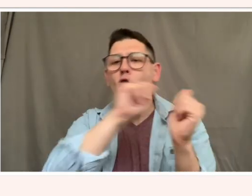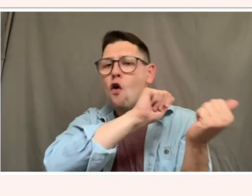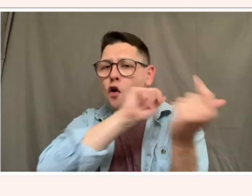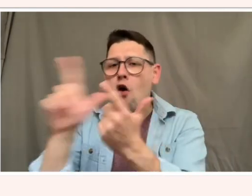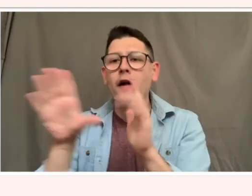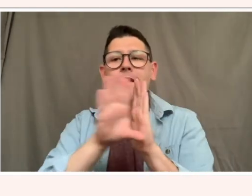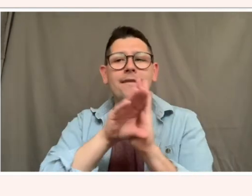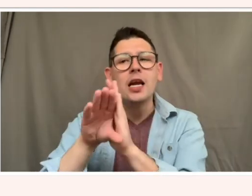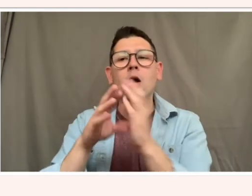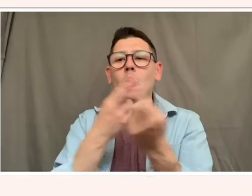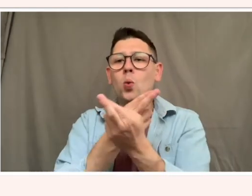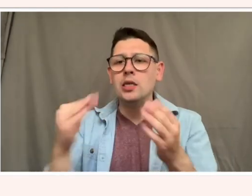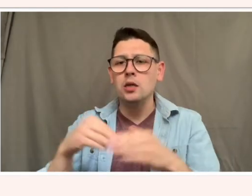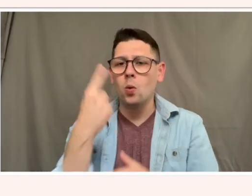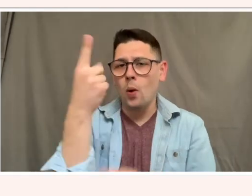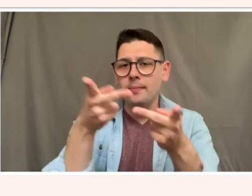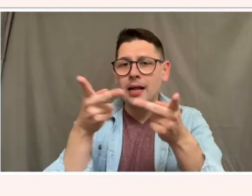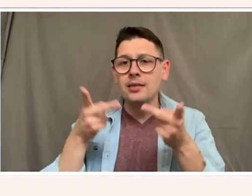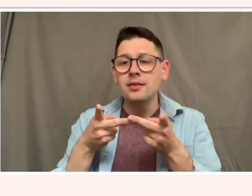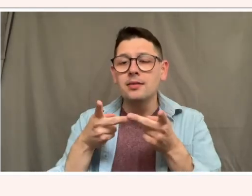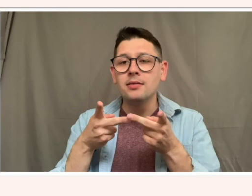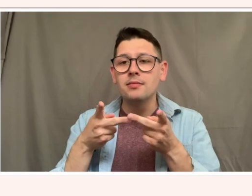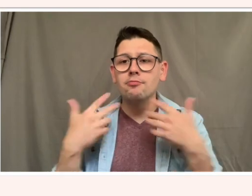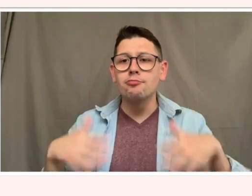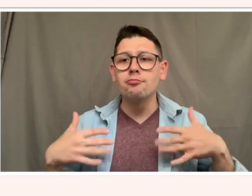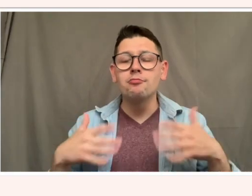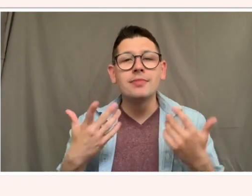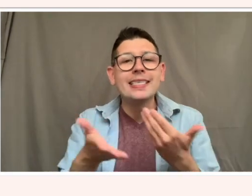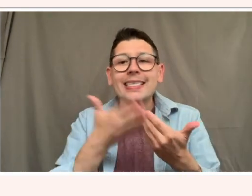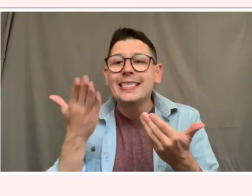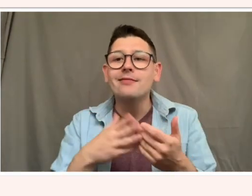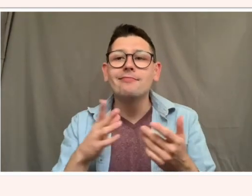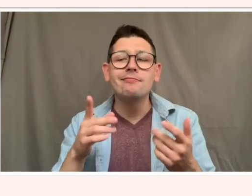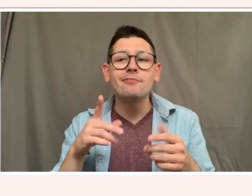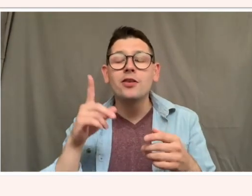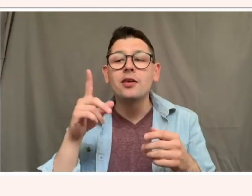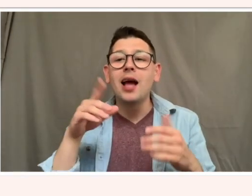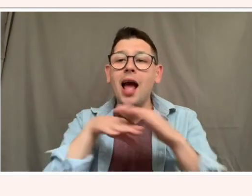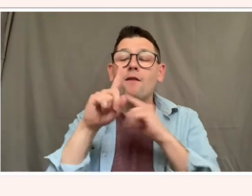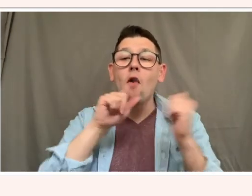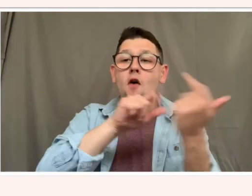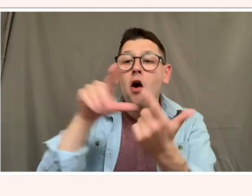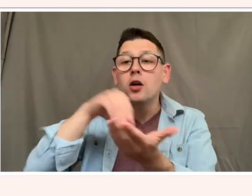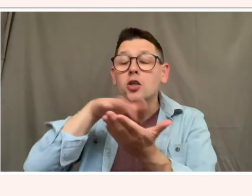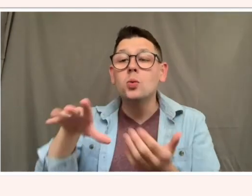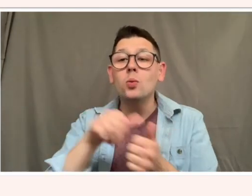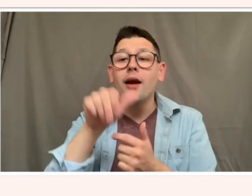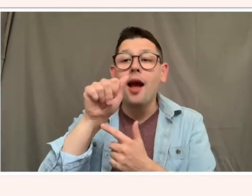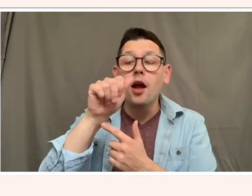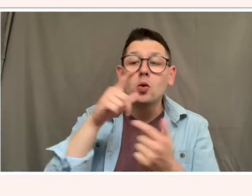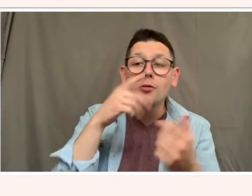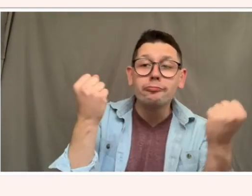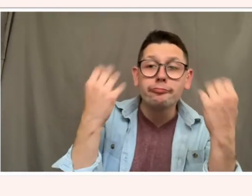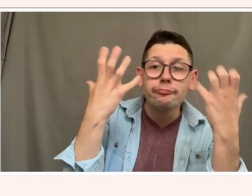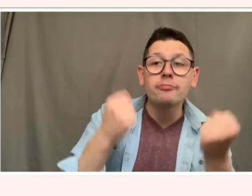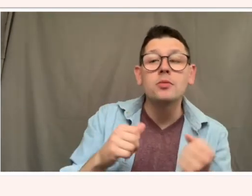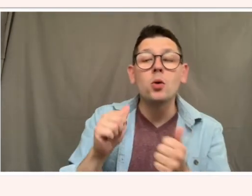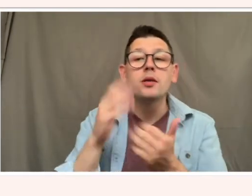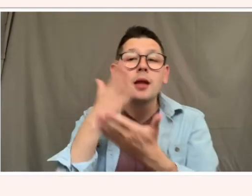It's very easy to put a bunch of videos and resources in one place for students to access.